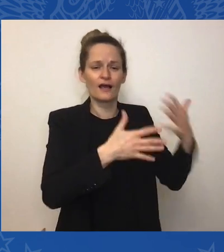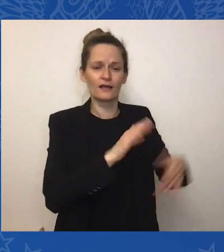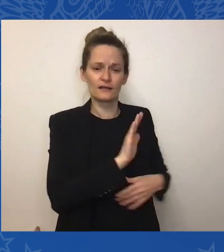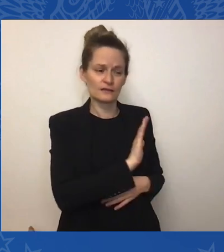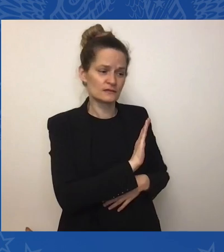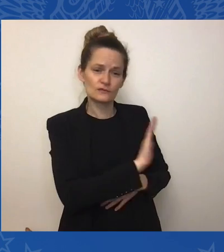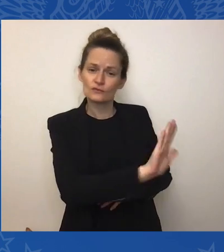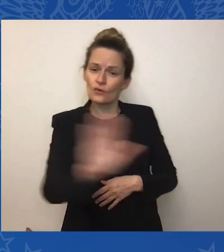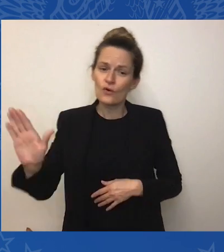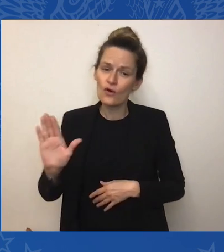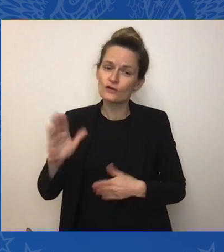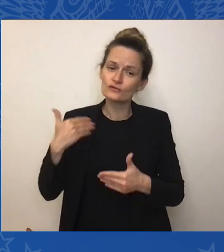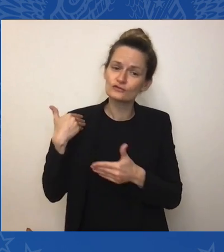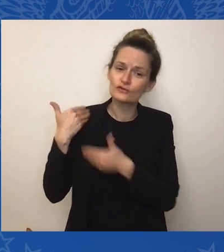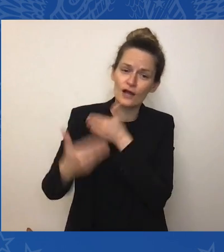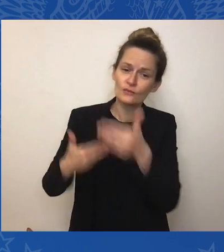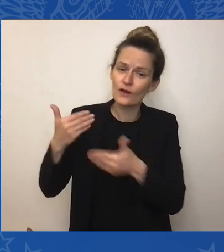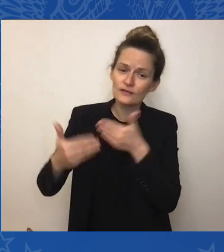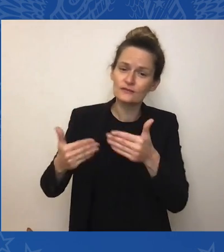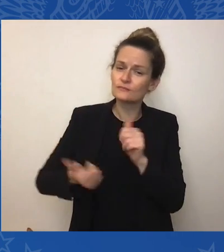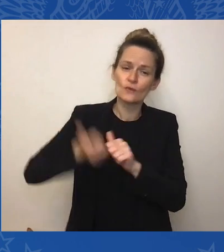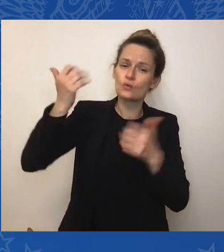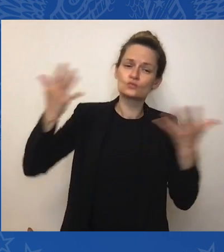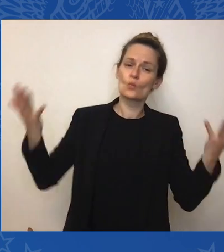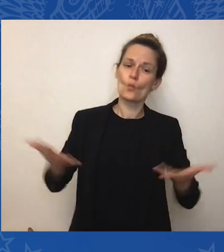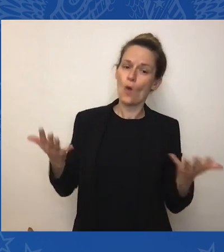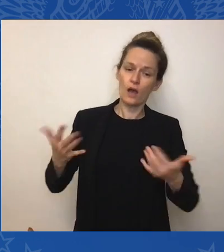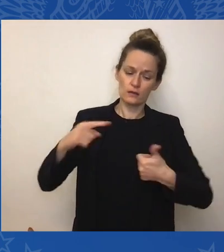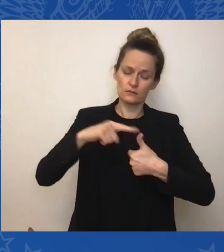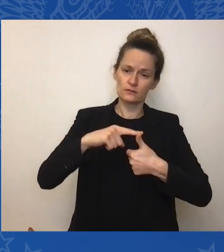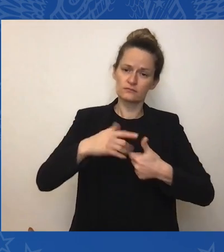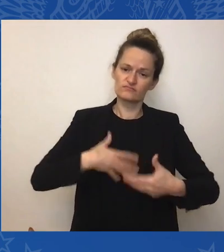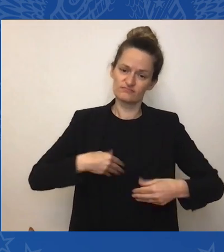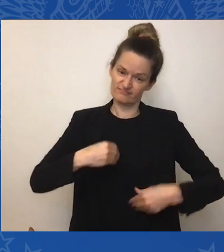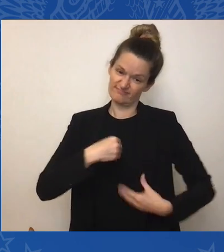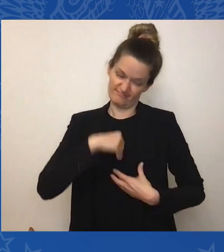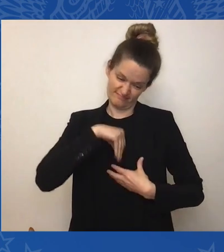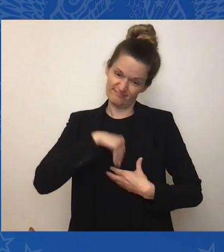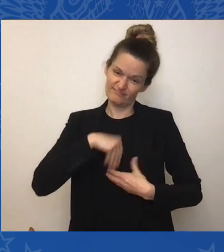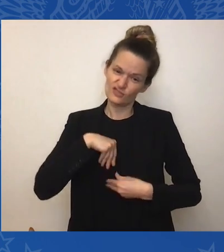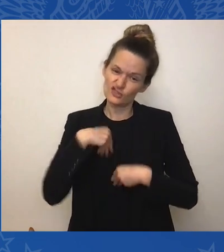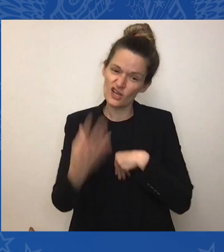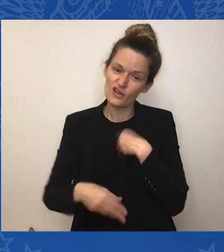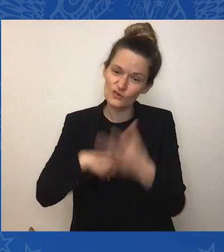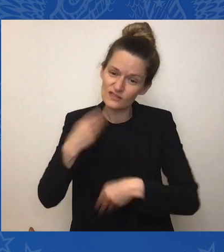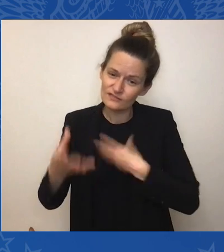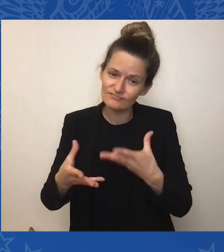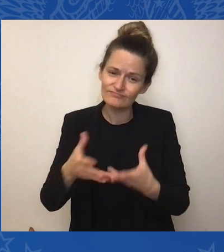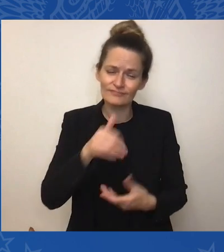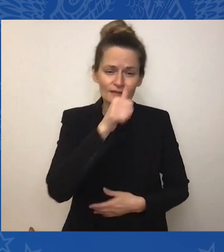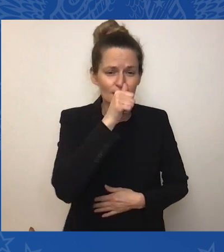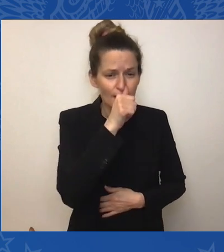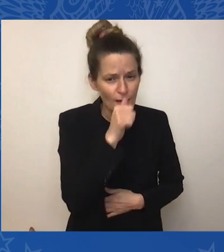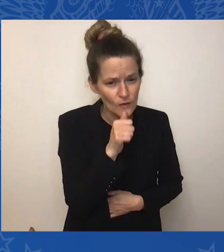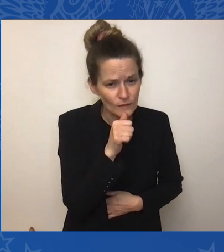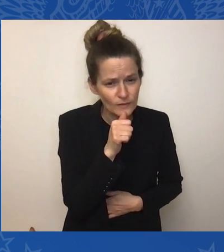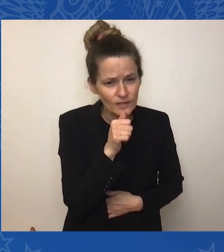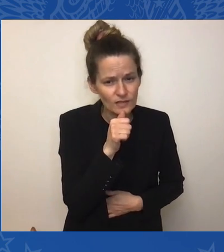the most tolerant, the least prejudiced, the best-educated generation this nation has ever known.